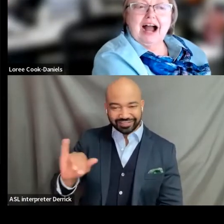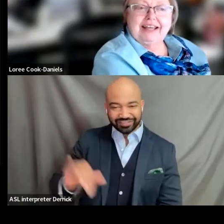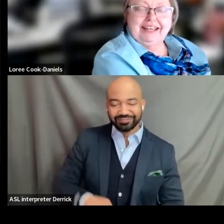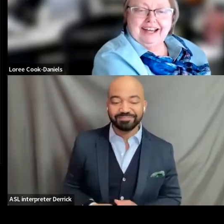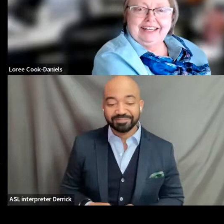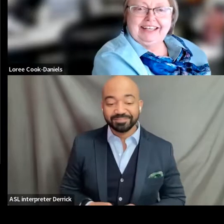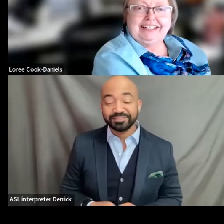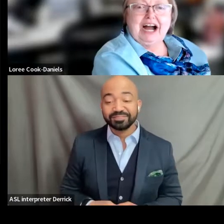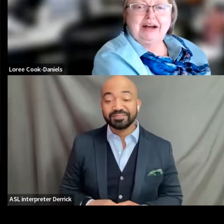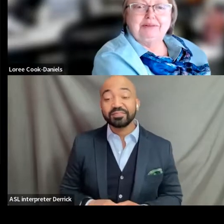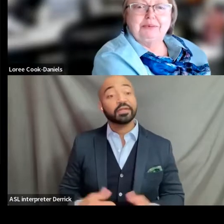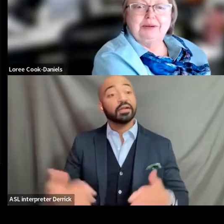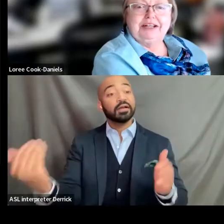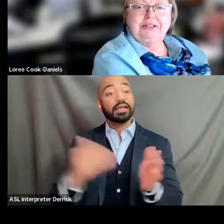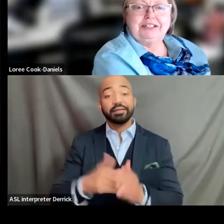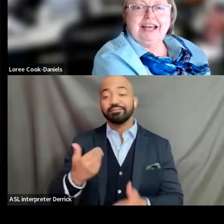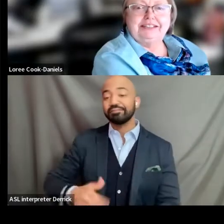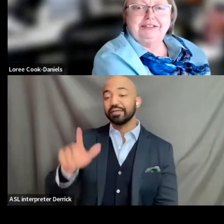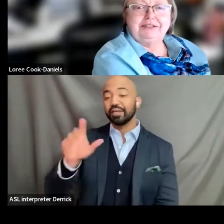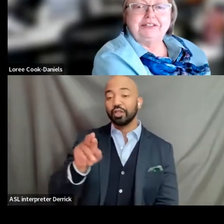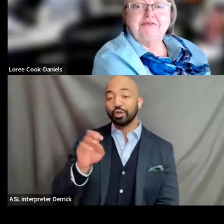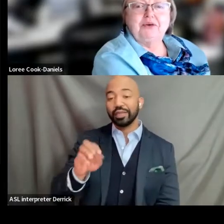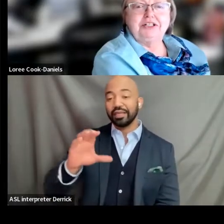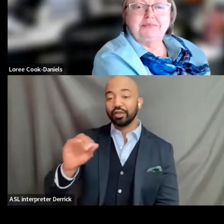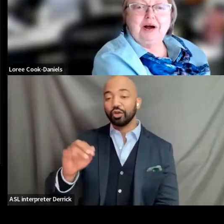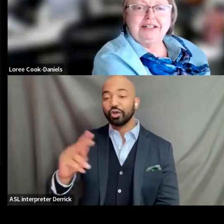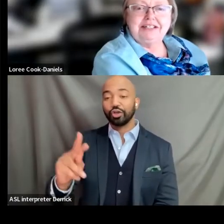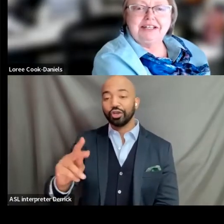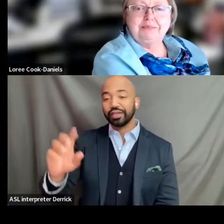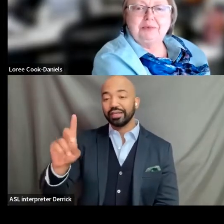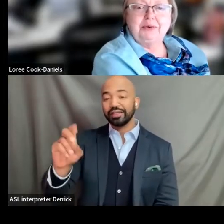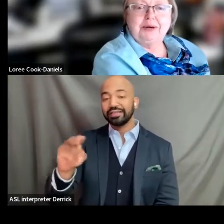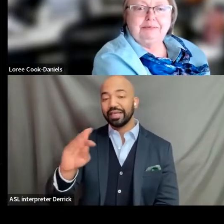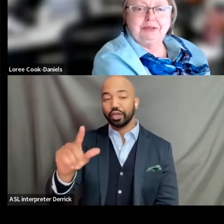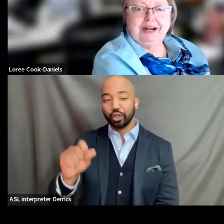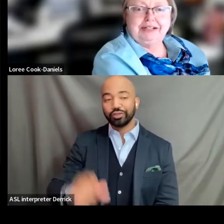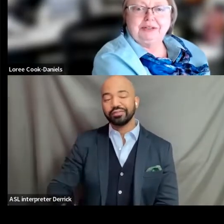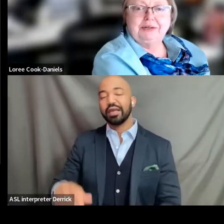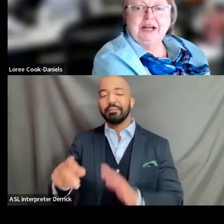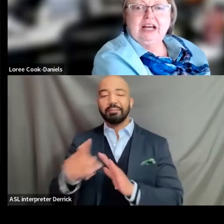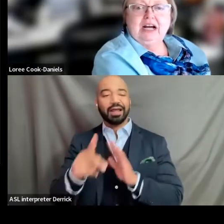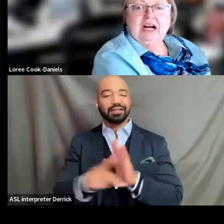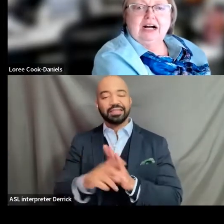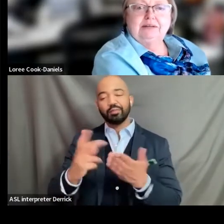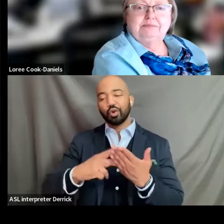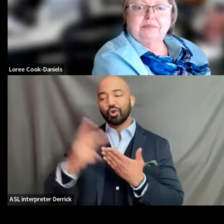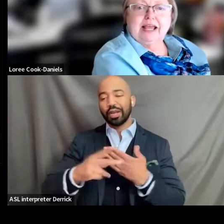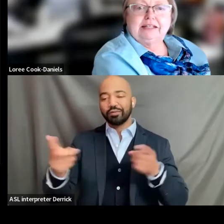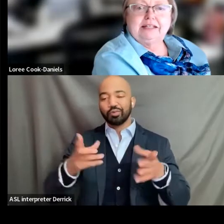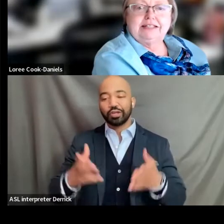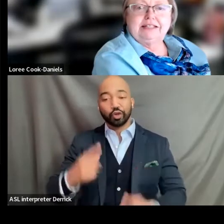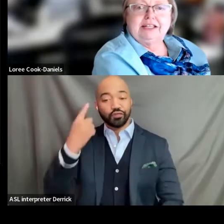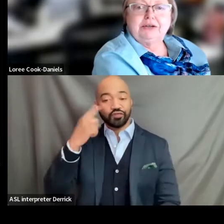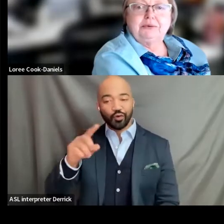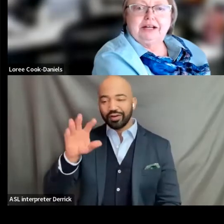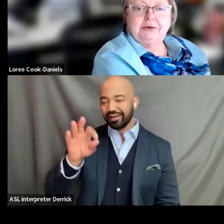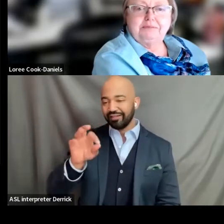I again, I'm Loree Cook-Daniels, FORGE's Policy and Program Director and the curator